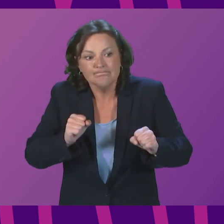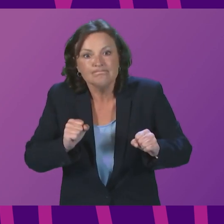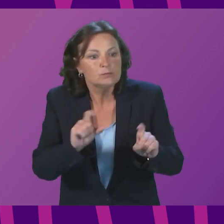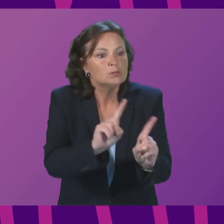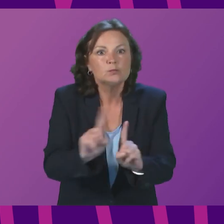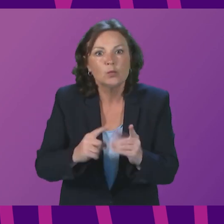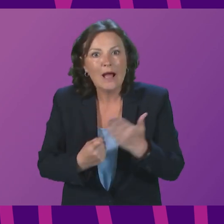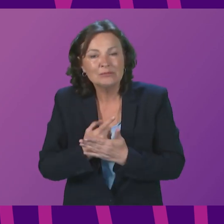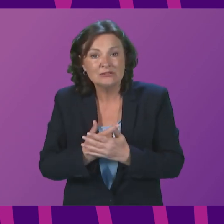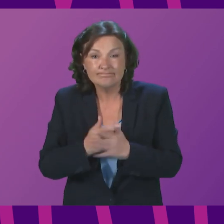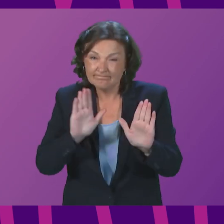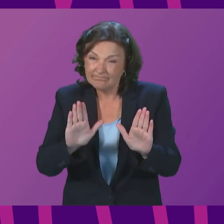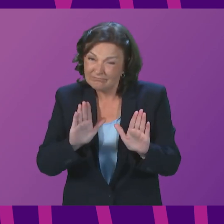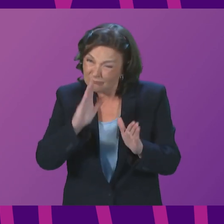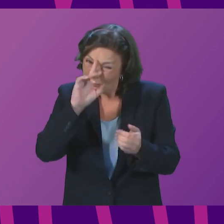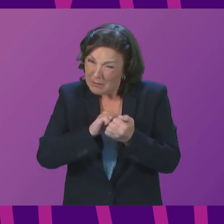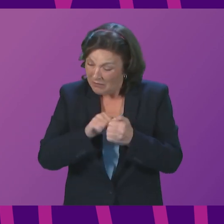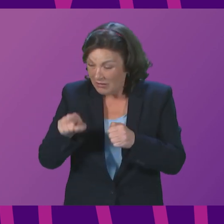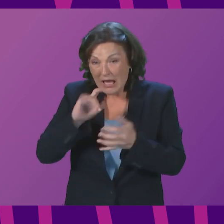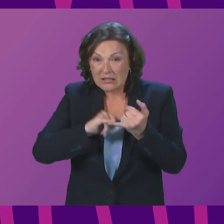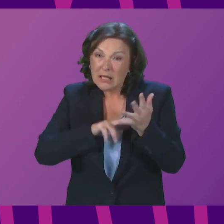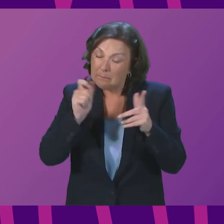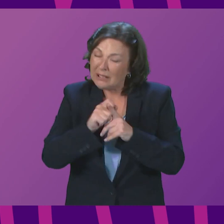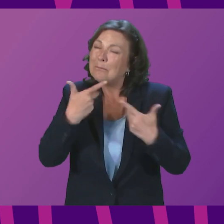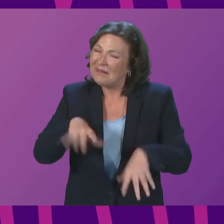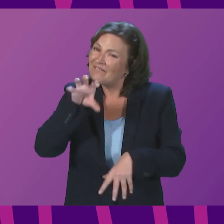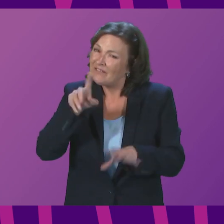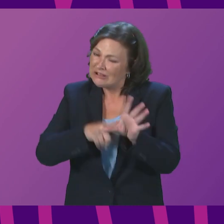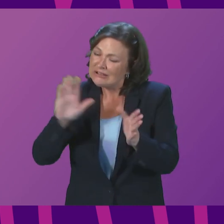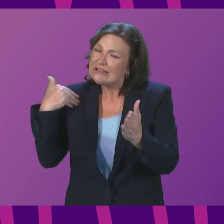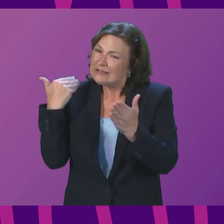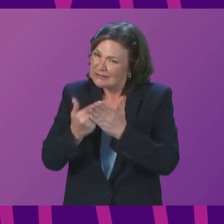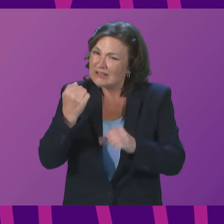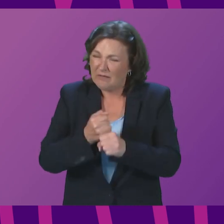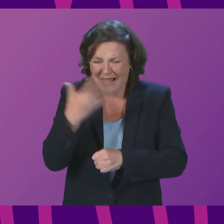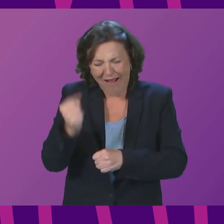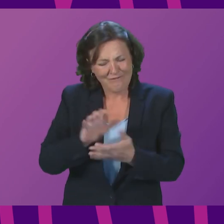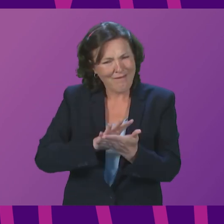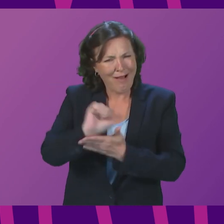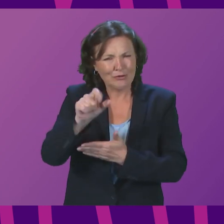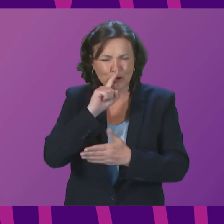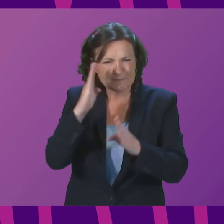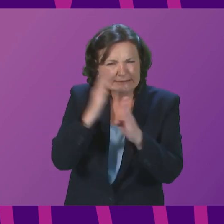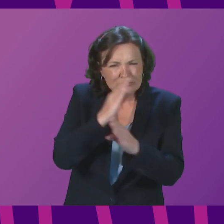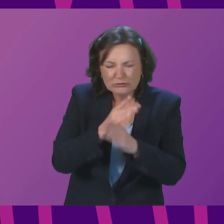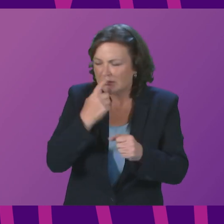After 15 years in government, there is a culture of secrecy and cover-up at the heart of this Government.